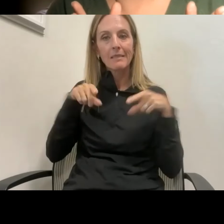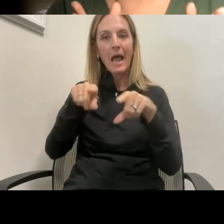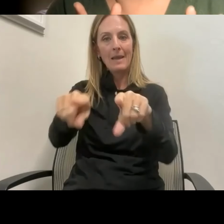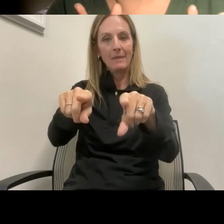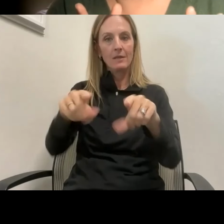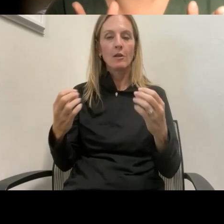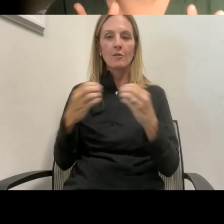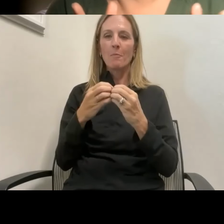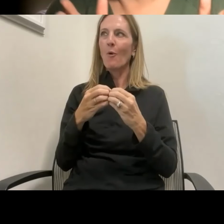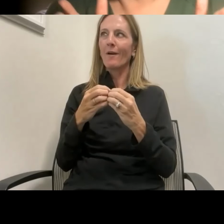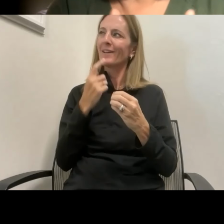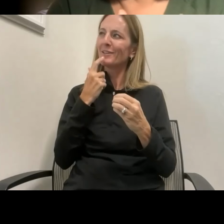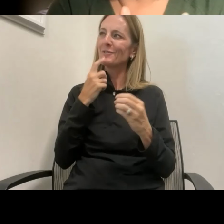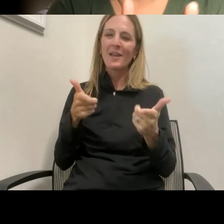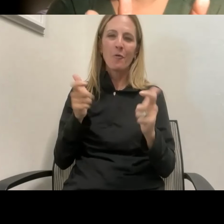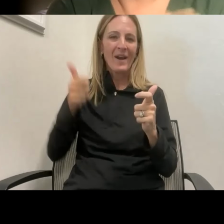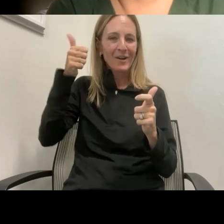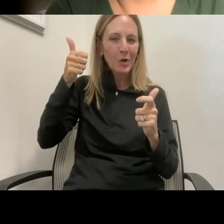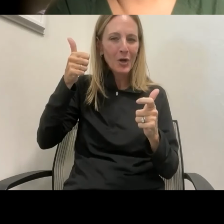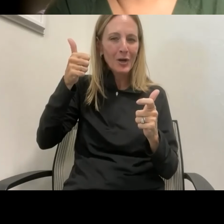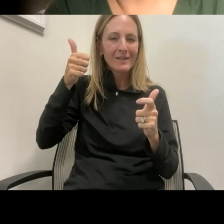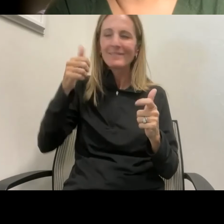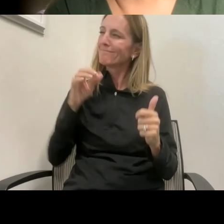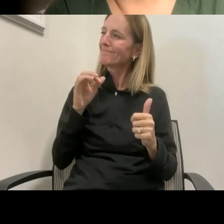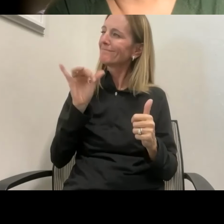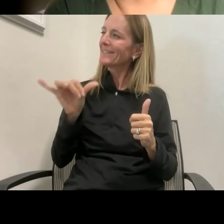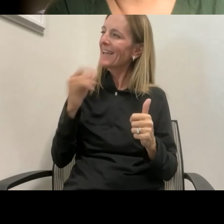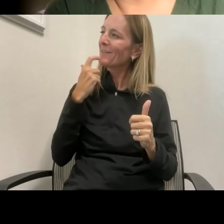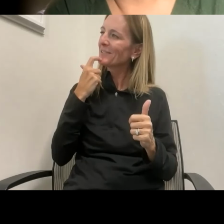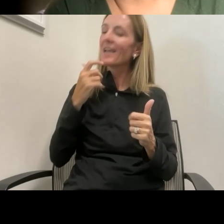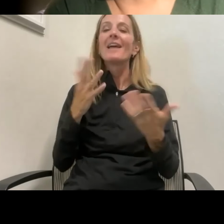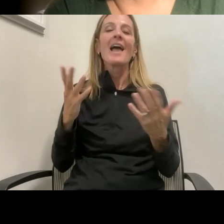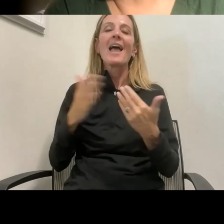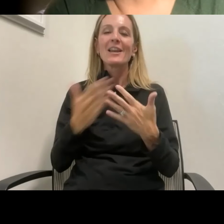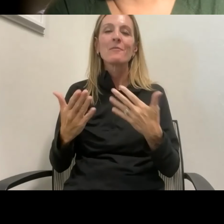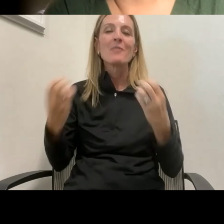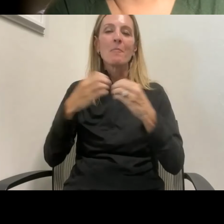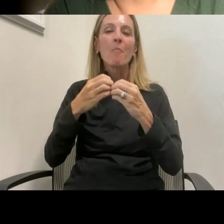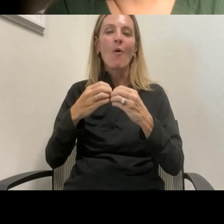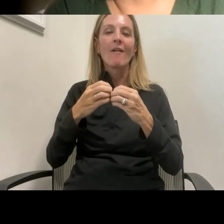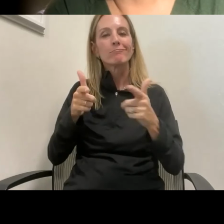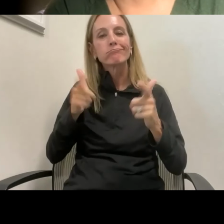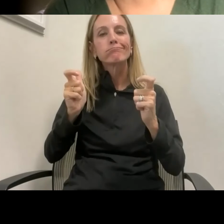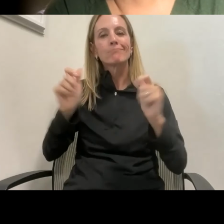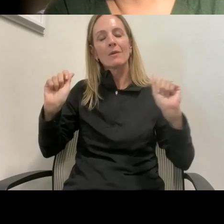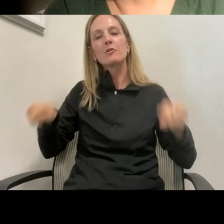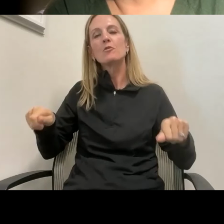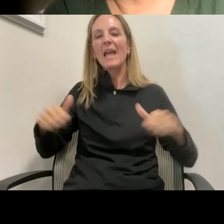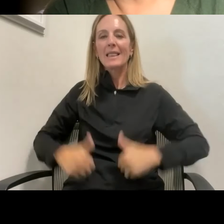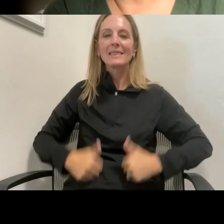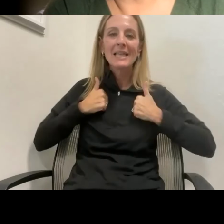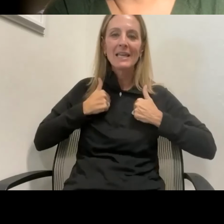how we say it, the quicker we're able to move and grow as a people and as a community. And so these